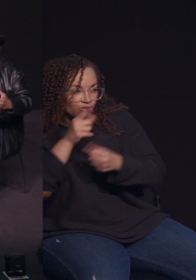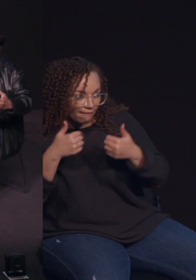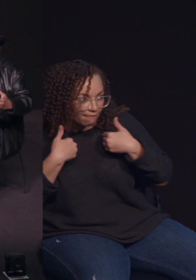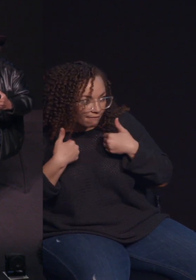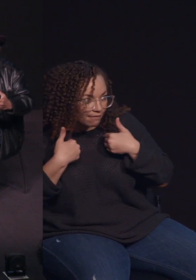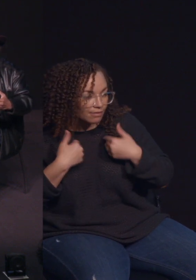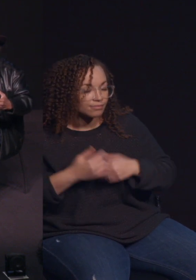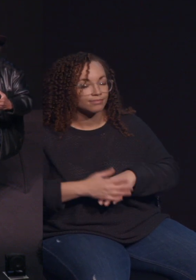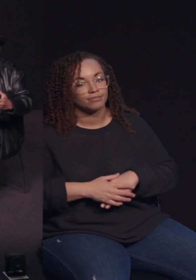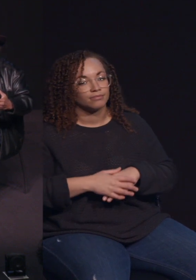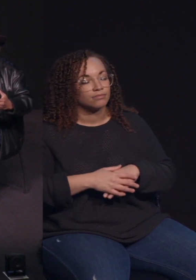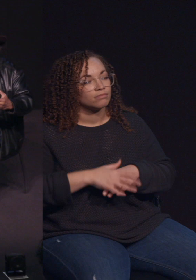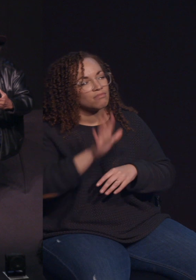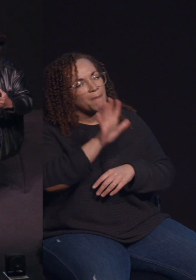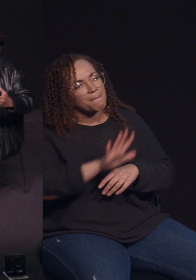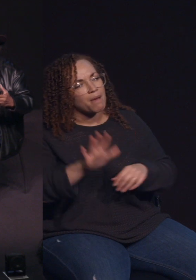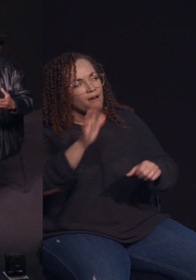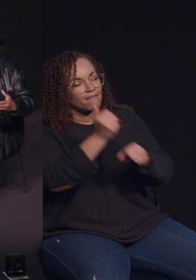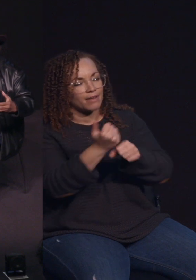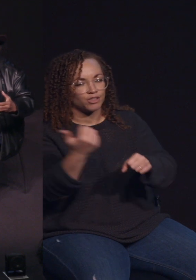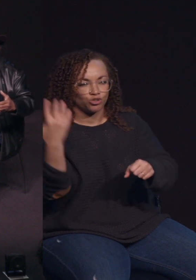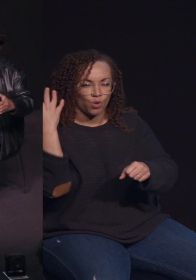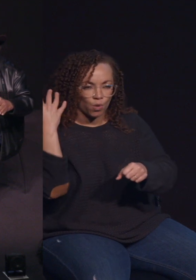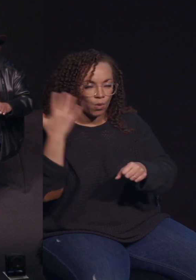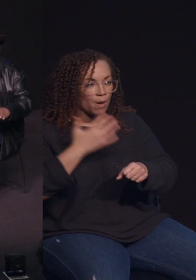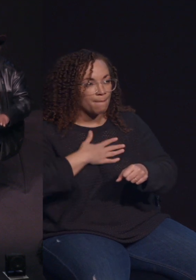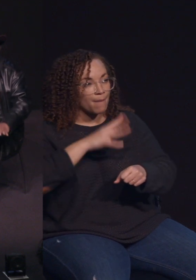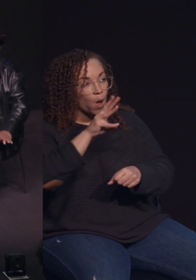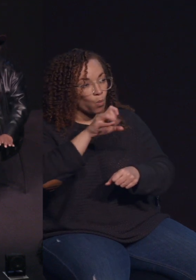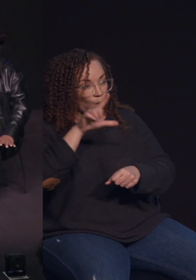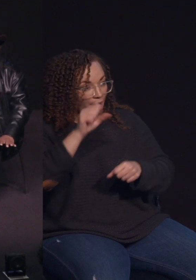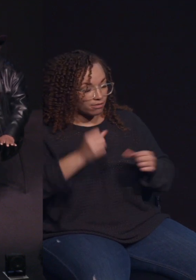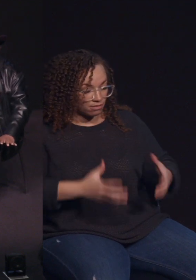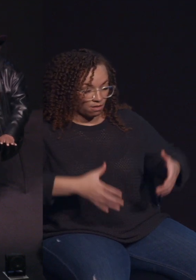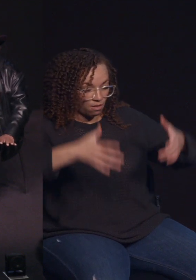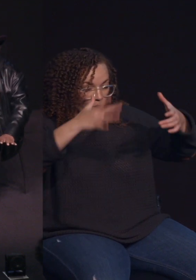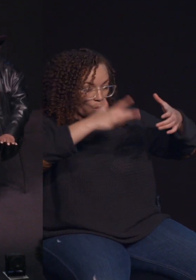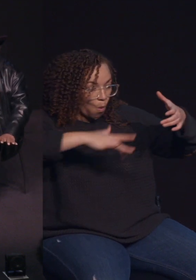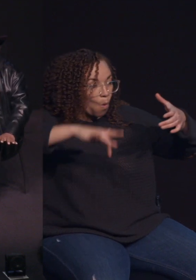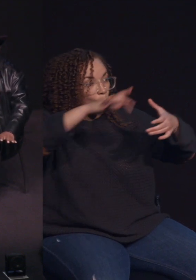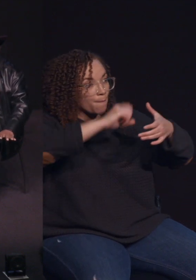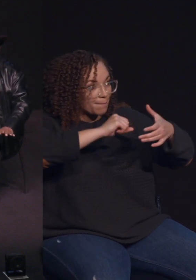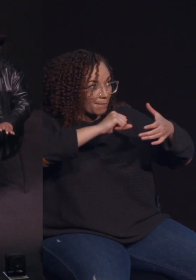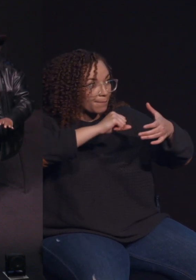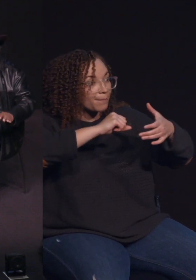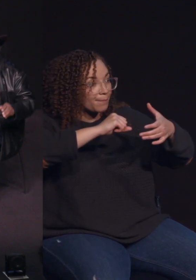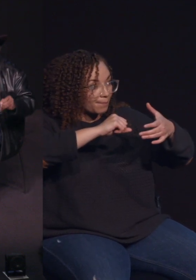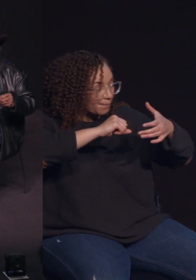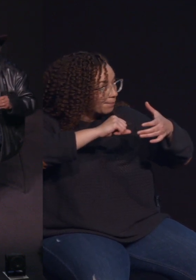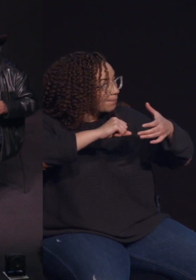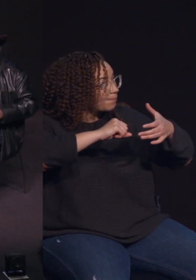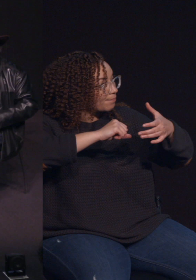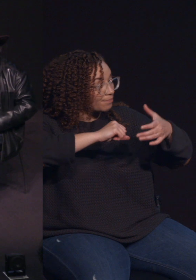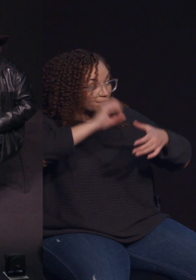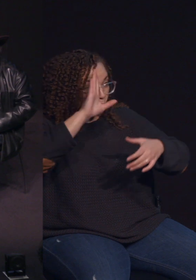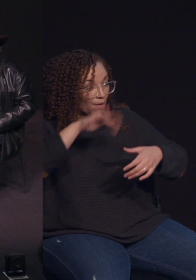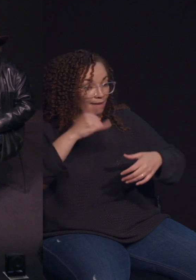About 5 years ago is that my wells went dry because the water table dropped. You know this, is if you're a farmer you have land and you